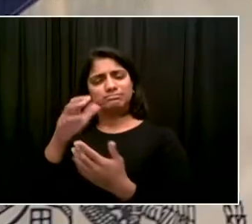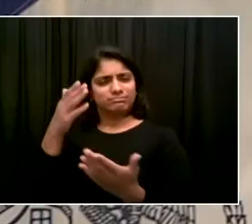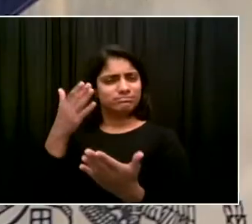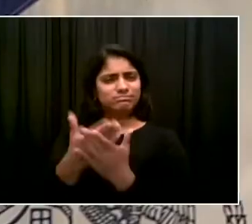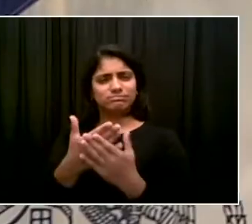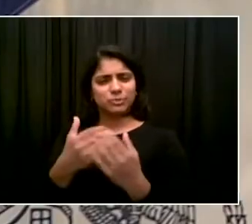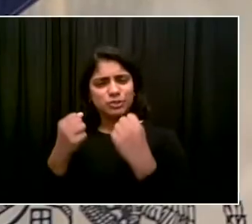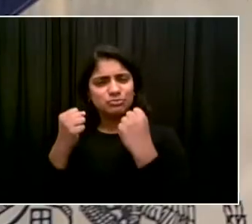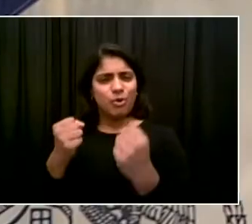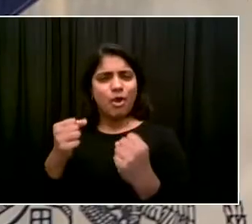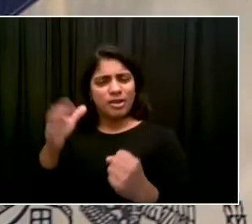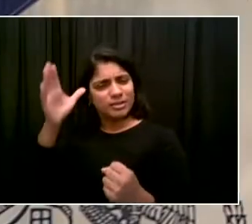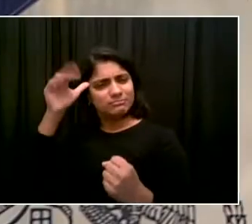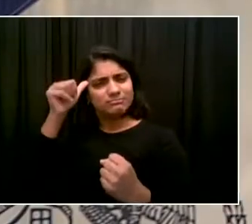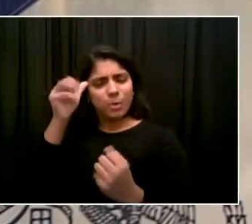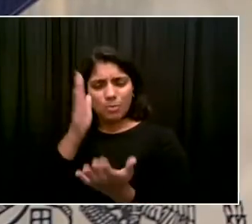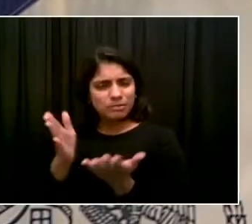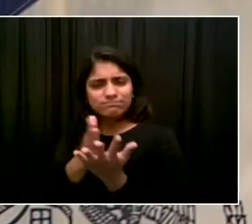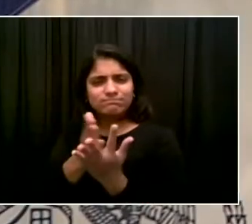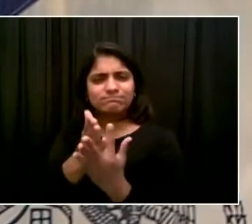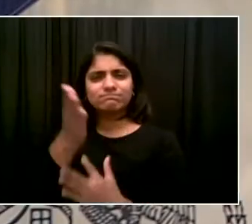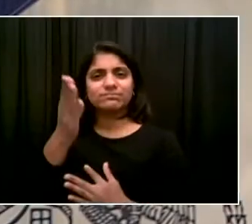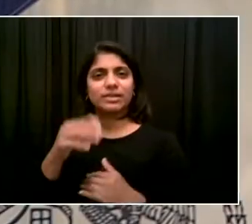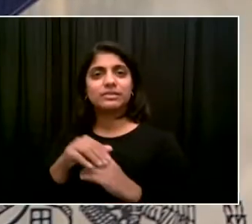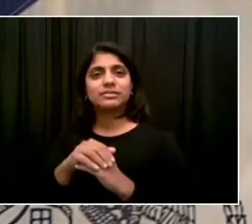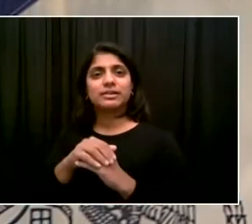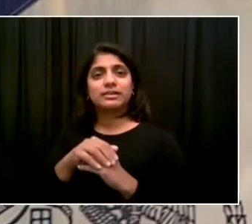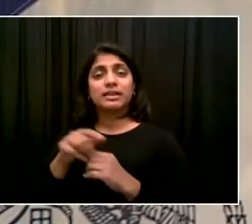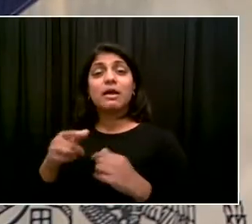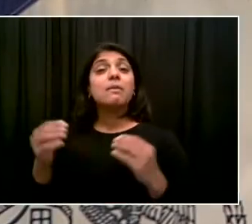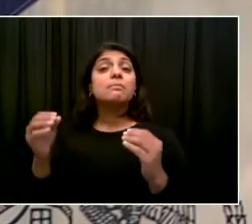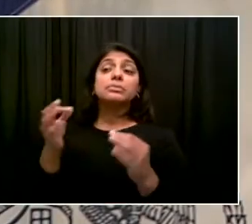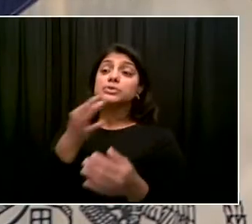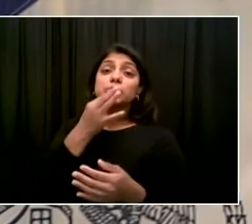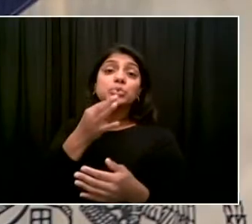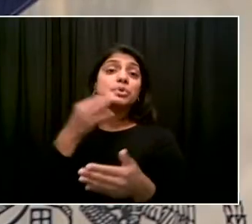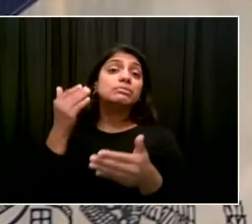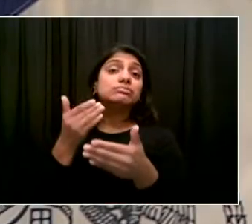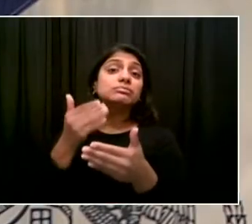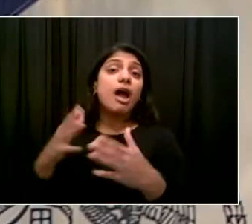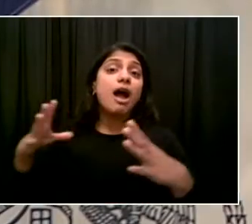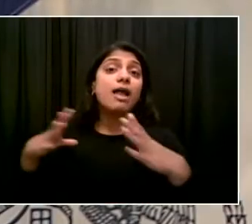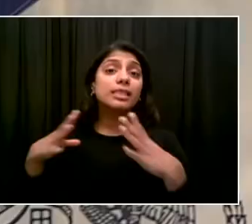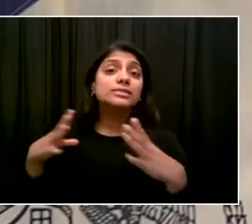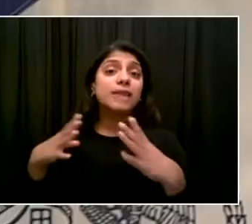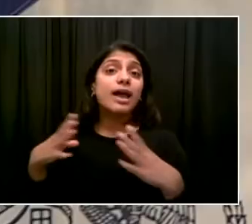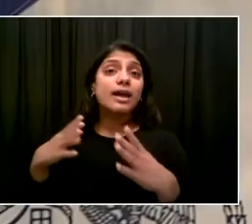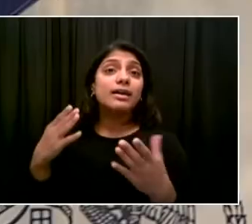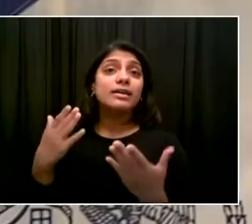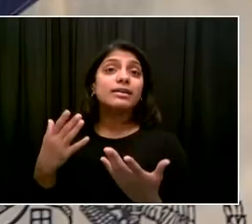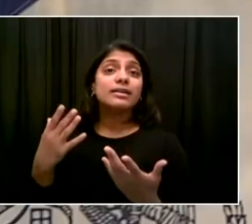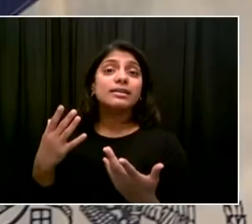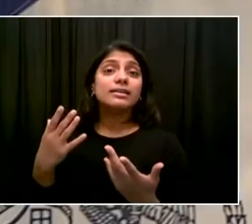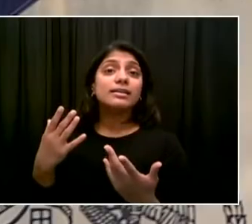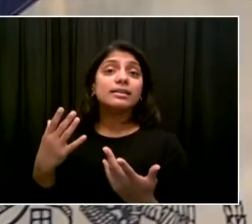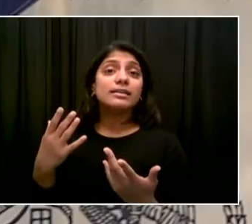HAVE A LOTS OF EVIDENCE OF THE STRENGTH AND RESILIENCY OF THE CITY AS WE ARE GOING NITO